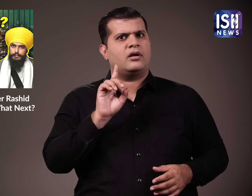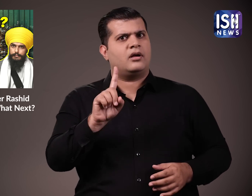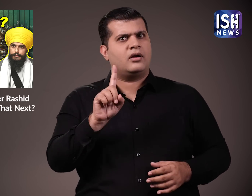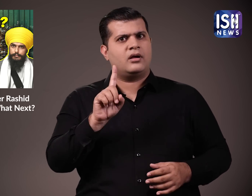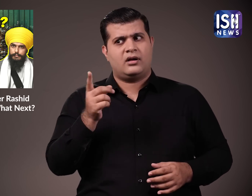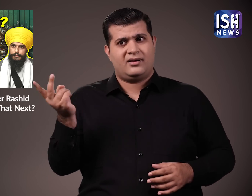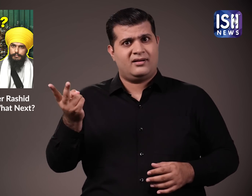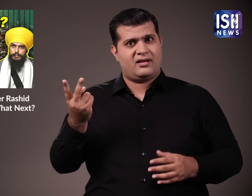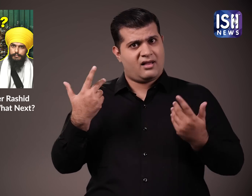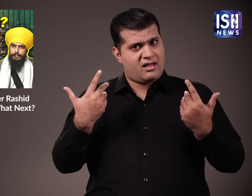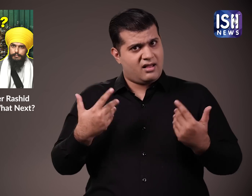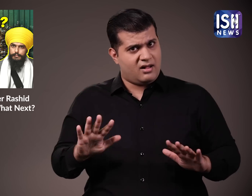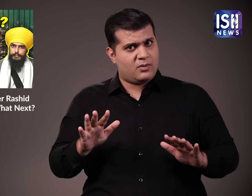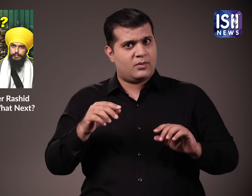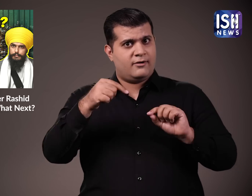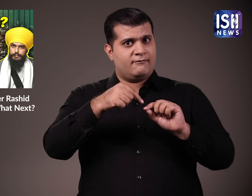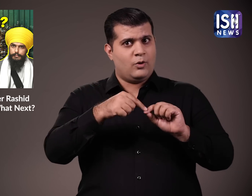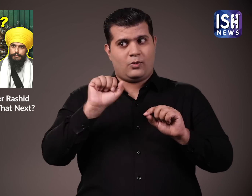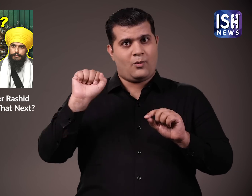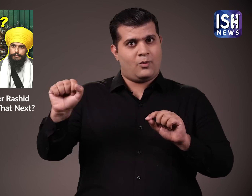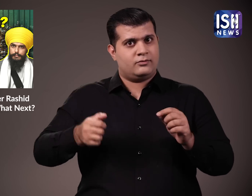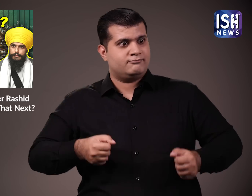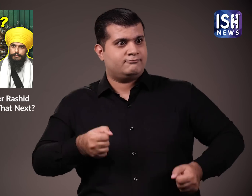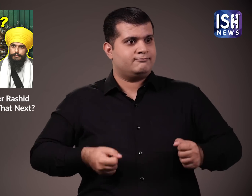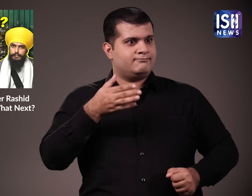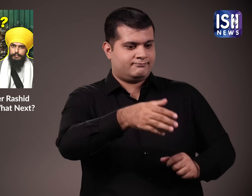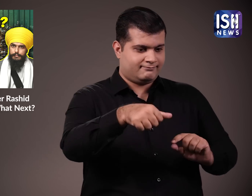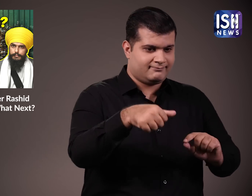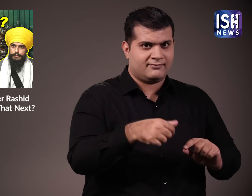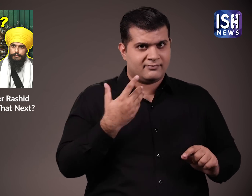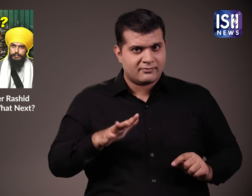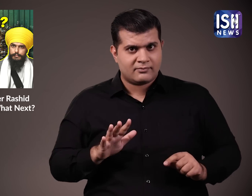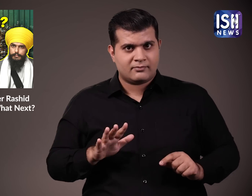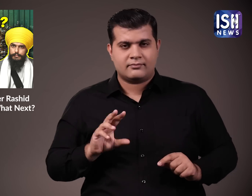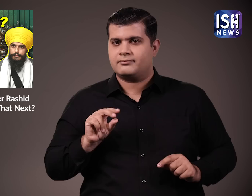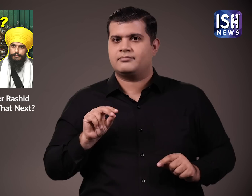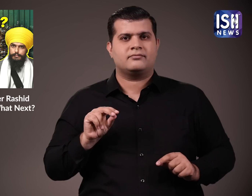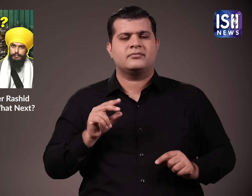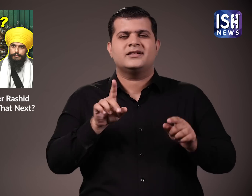Did they go and vote? No!